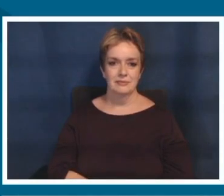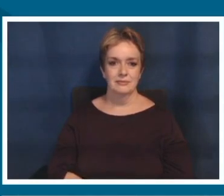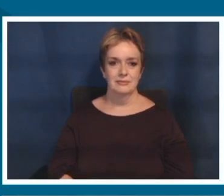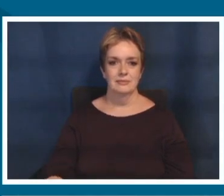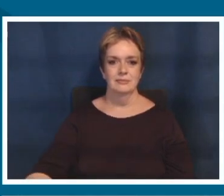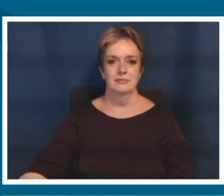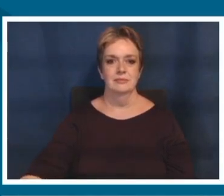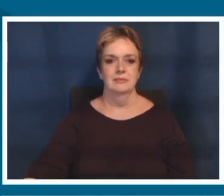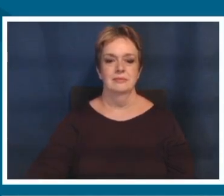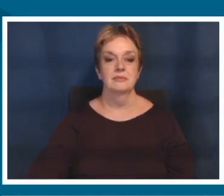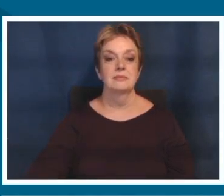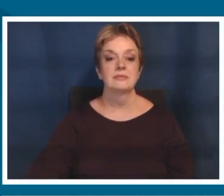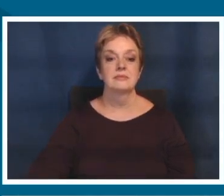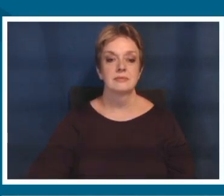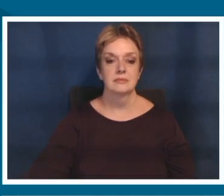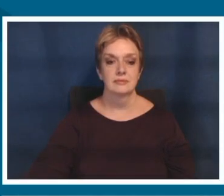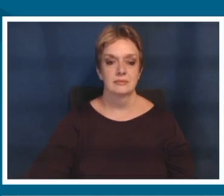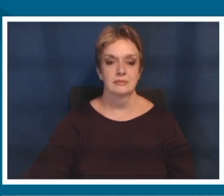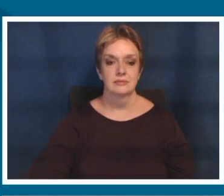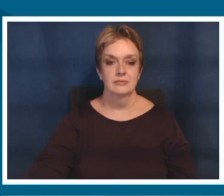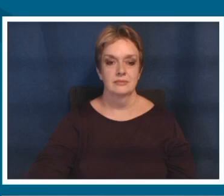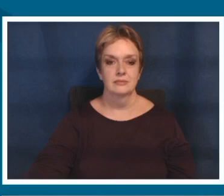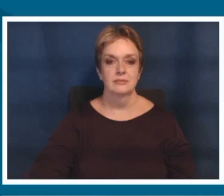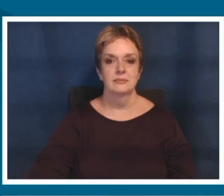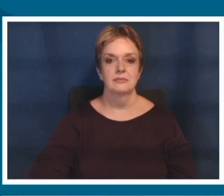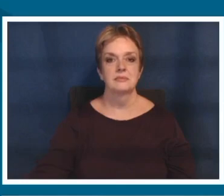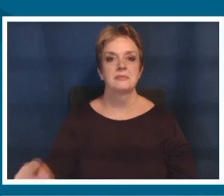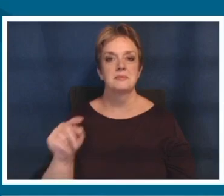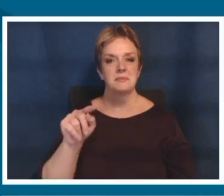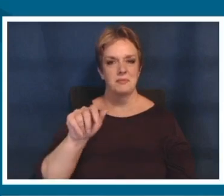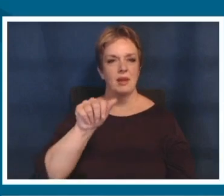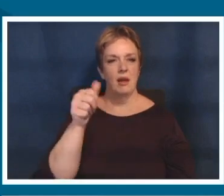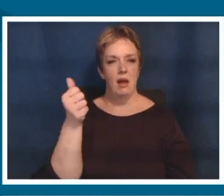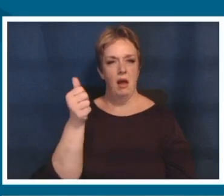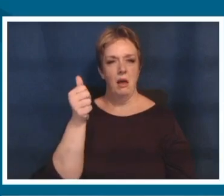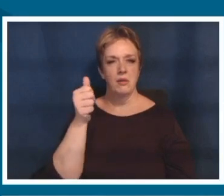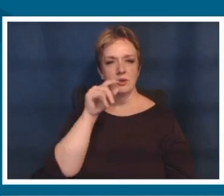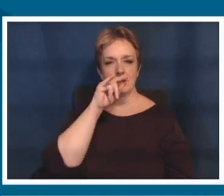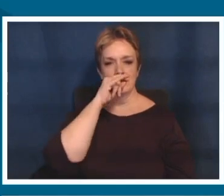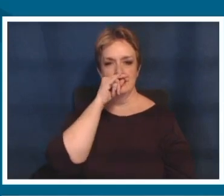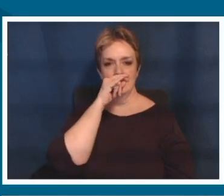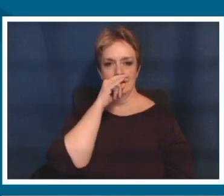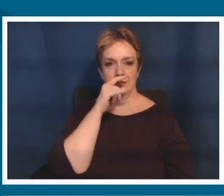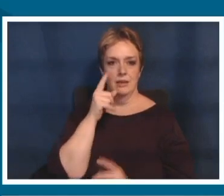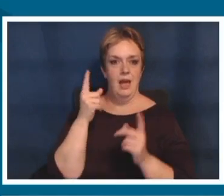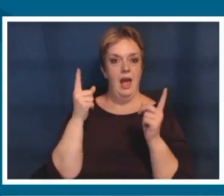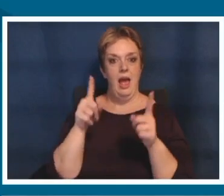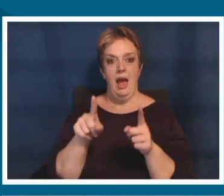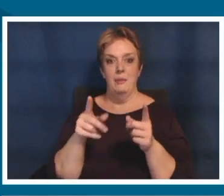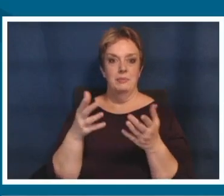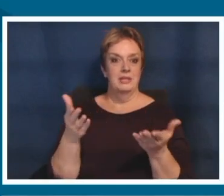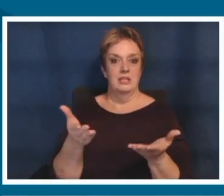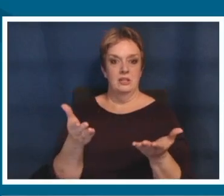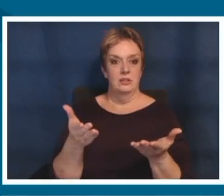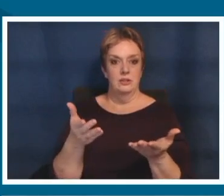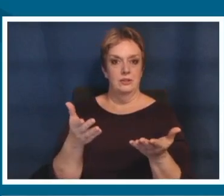okay this is another kid it happened here go ahead and play that one